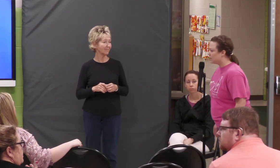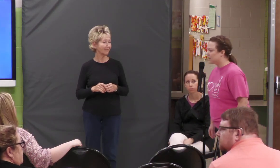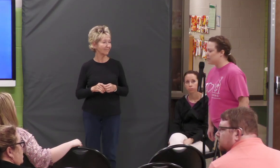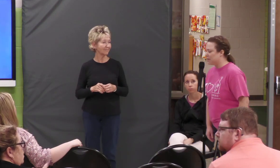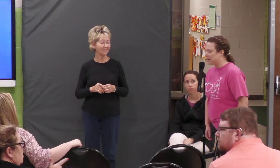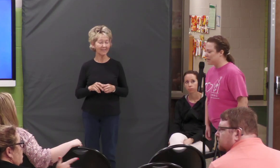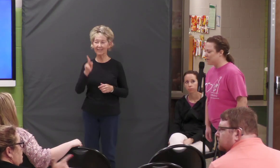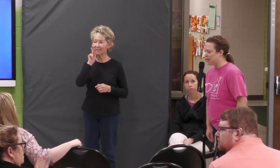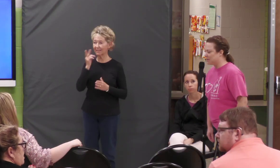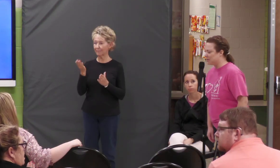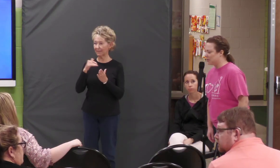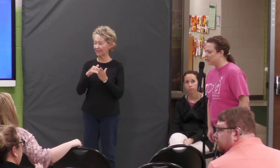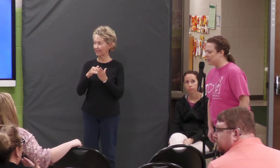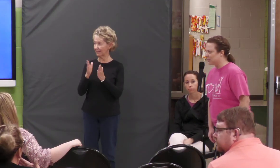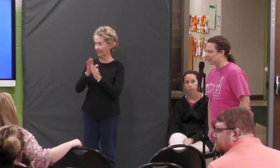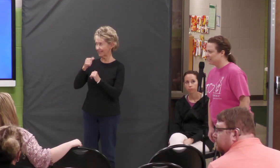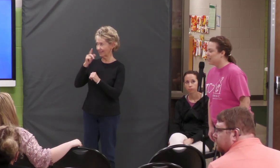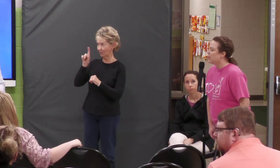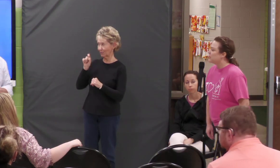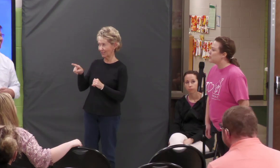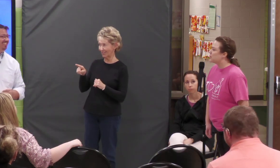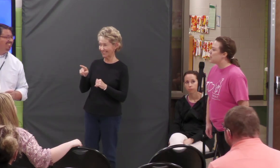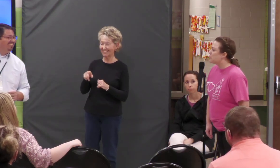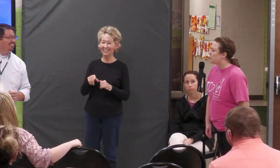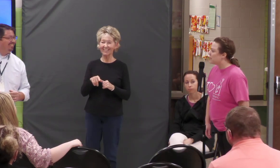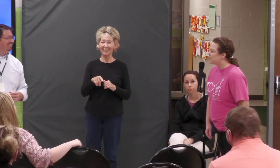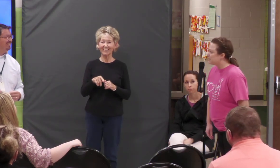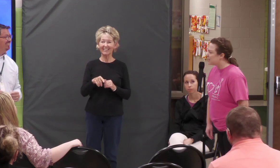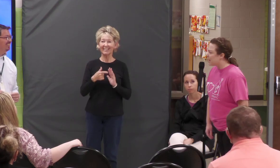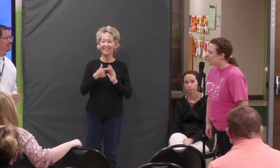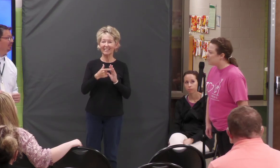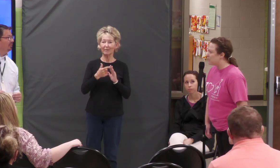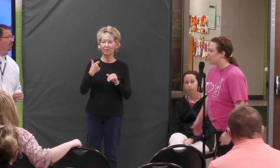this is Kimmy again I'm going to ask another question so say we're pressed on time and we